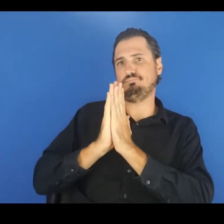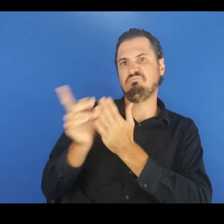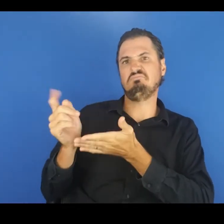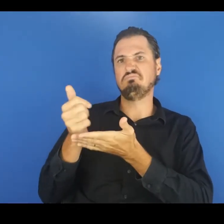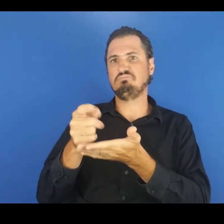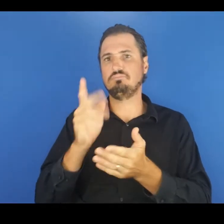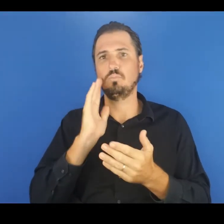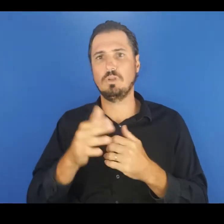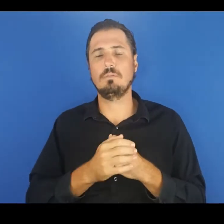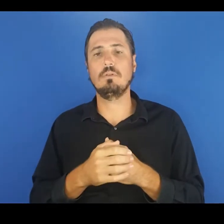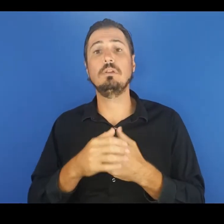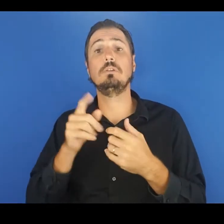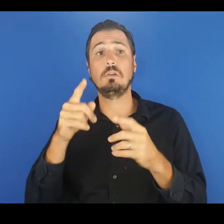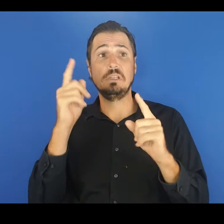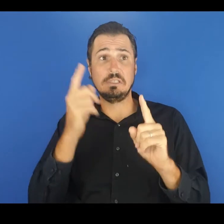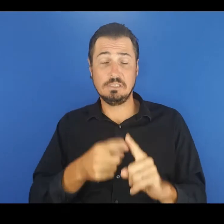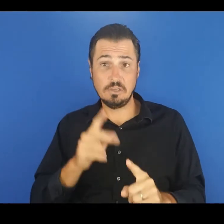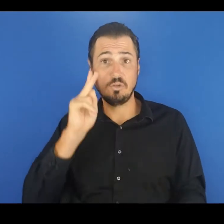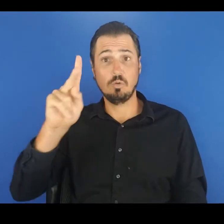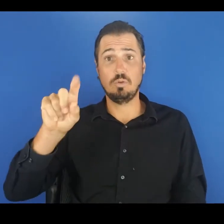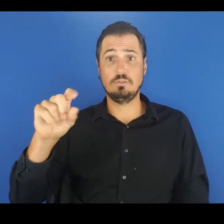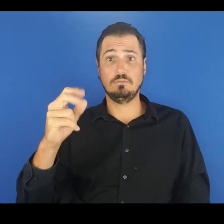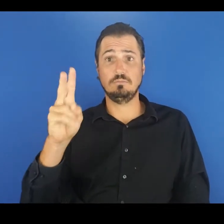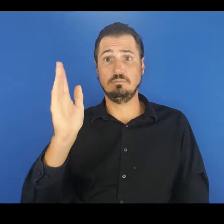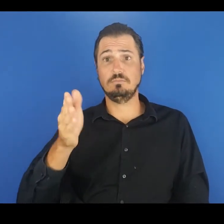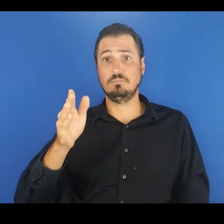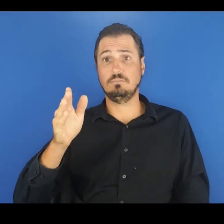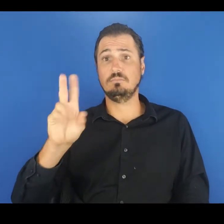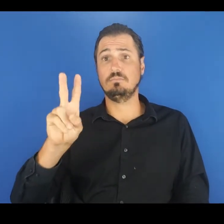Details at Kauai.gov/vaccine.